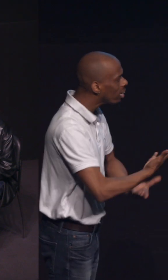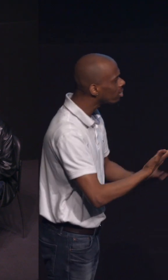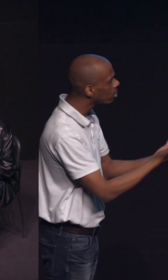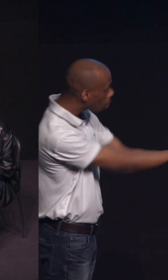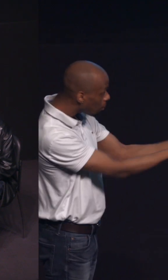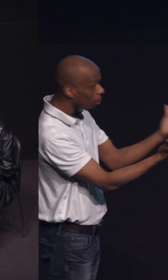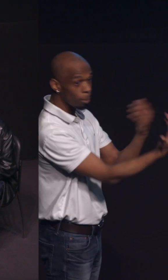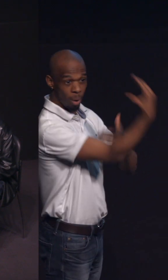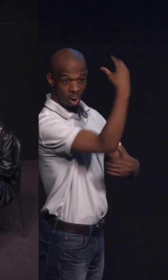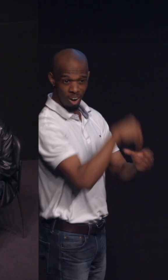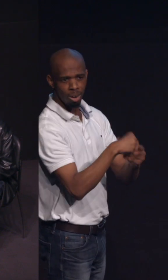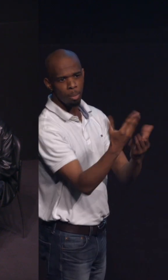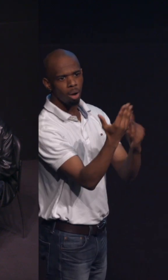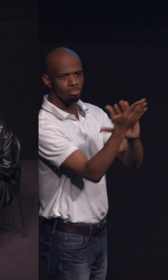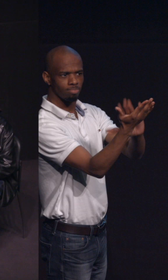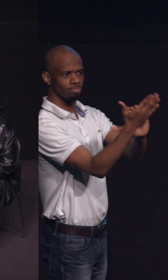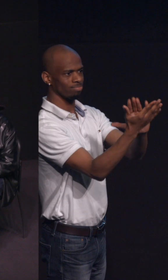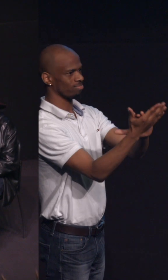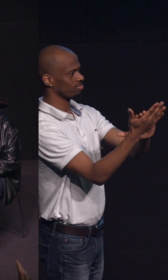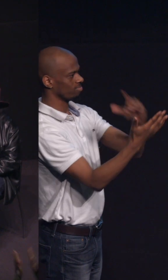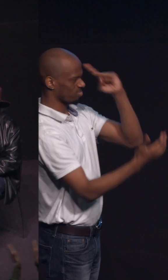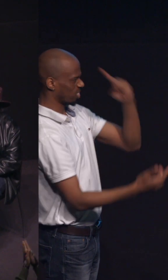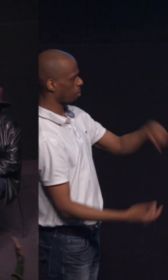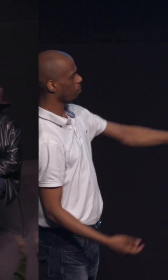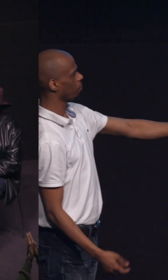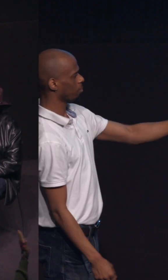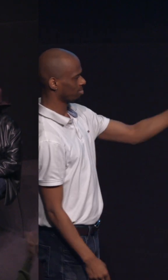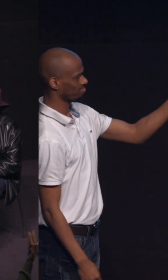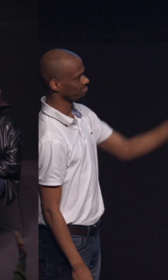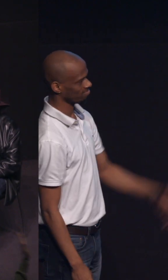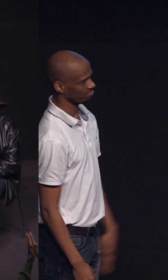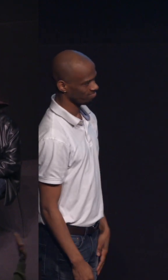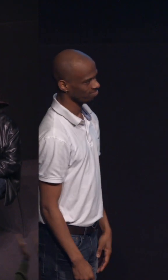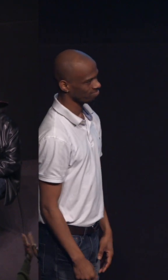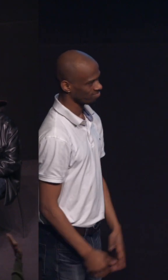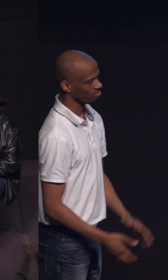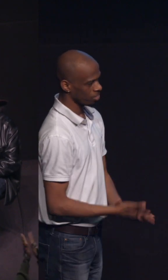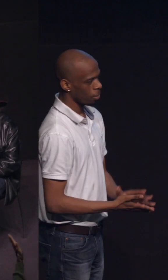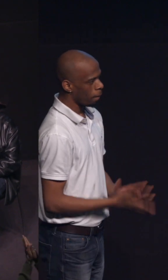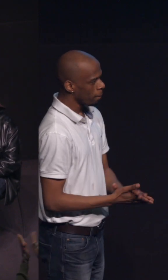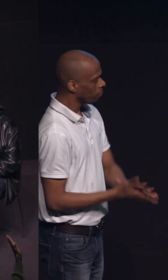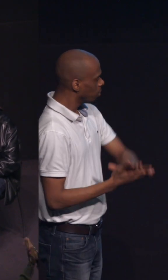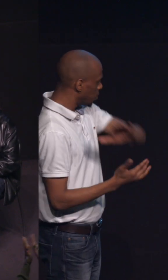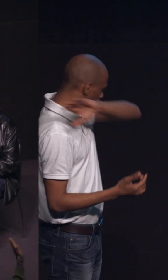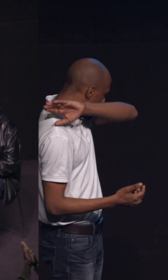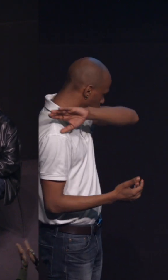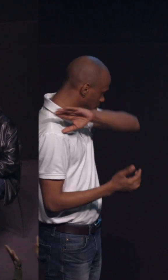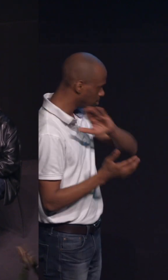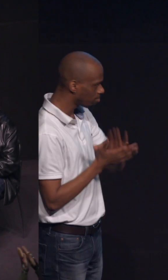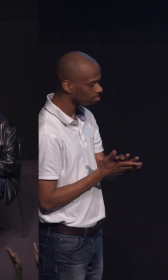Can we give a big round of applause for our brilliant farmer panelists.